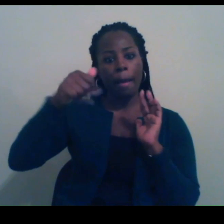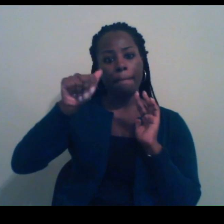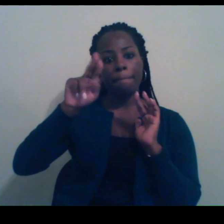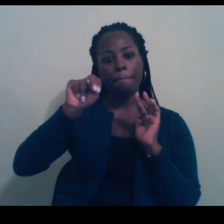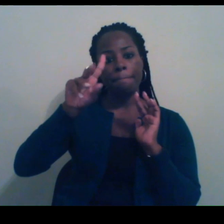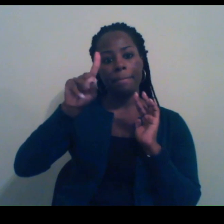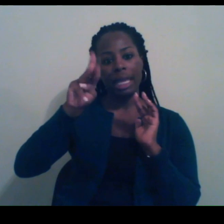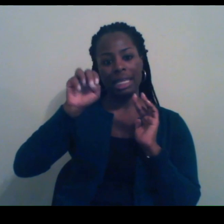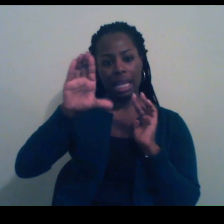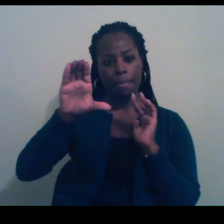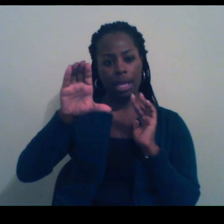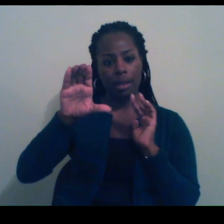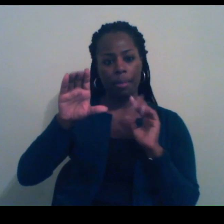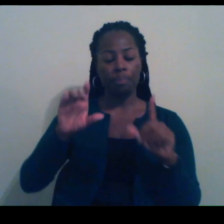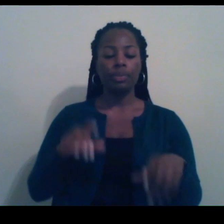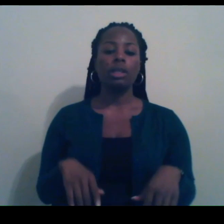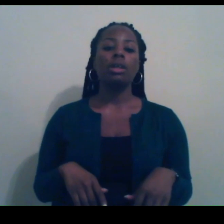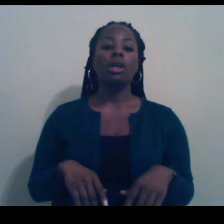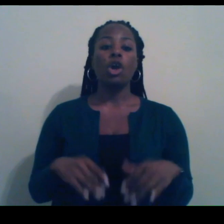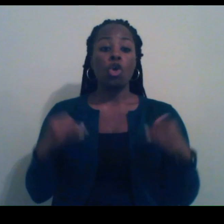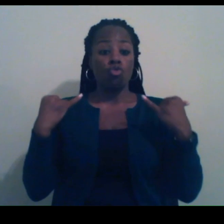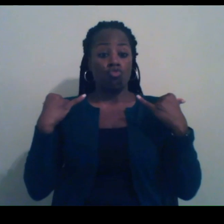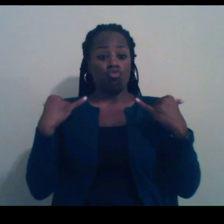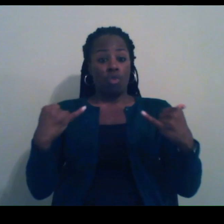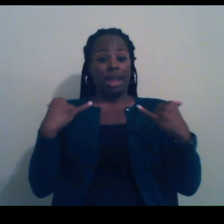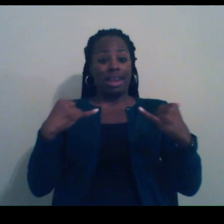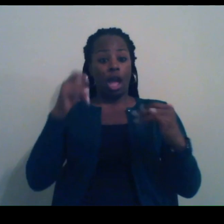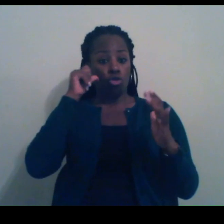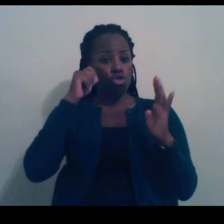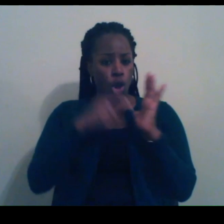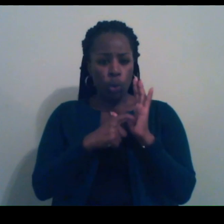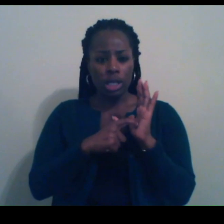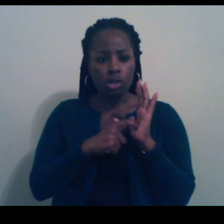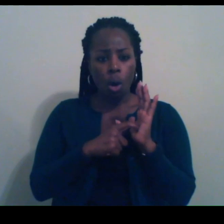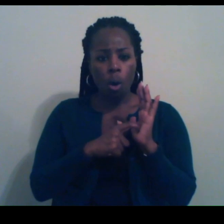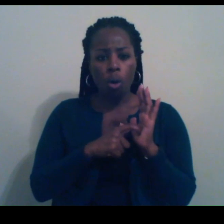moment while we're seeing community spreading in multiple regions of the